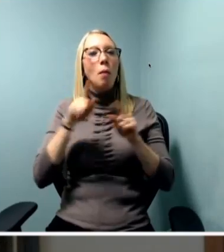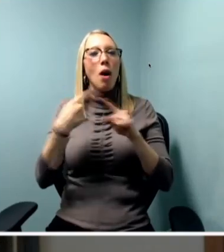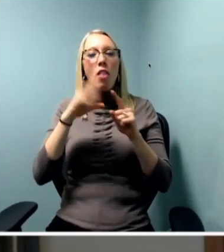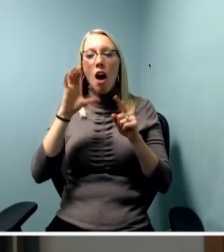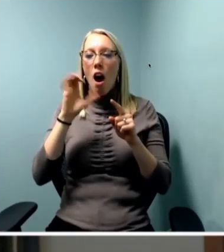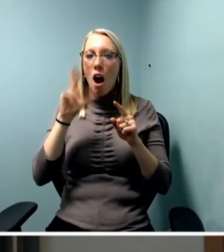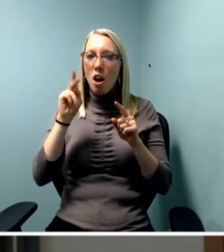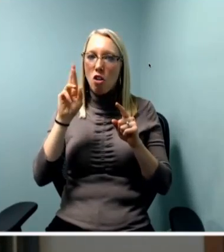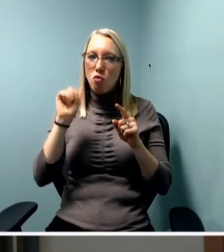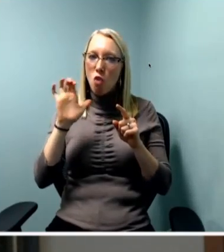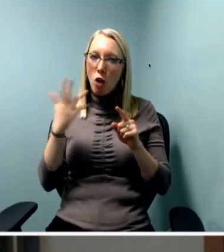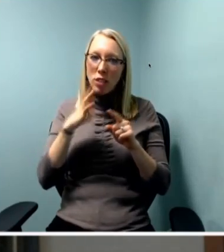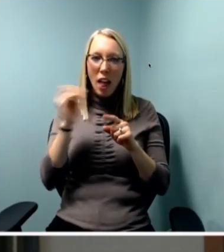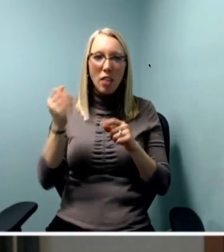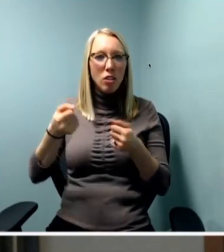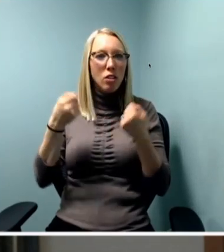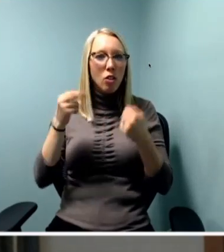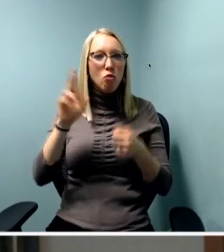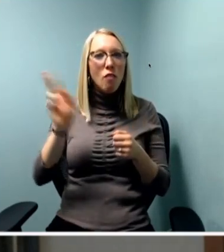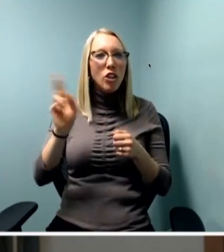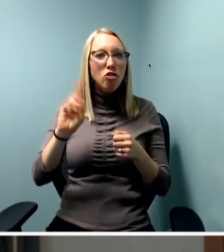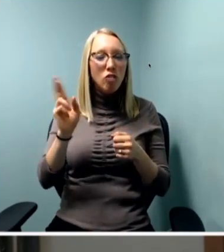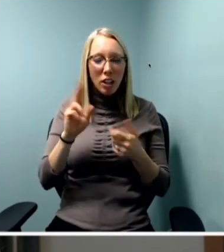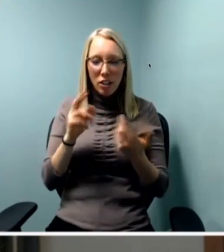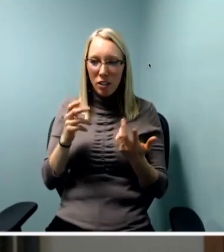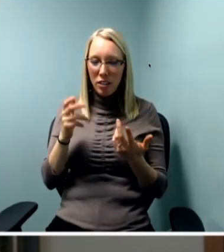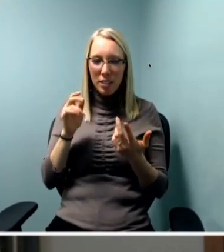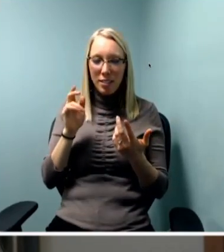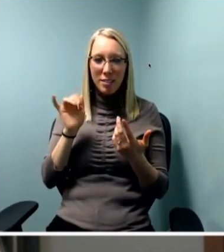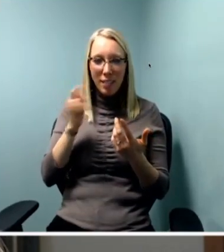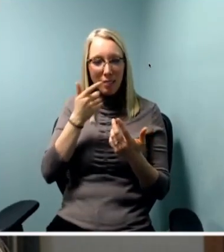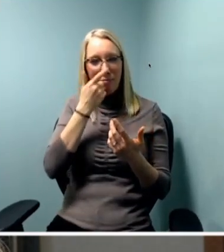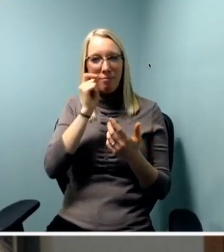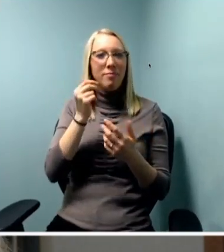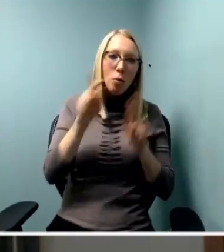And that's also the beauty about dance, is that people can come to it with all--